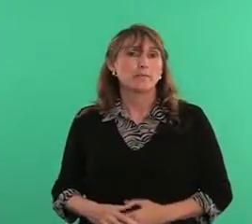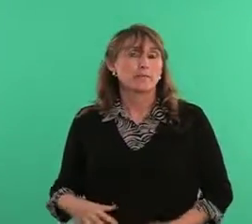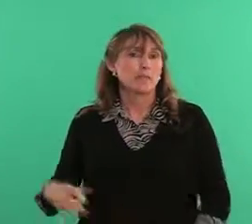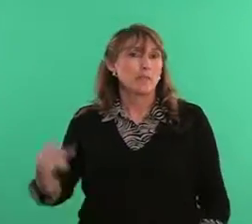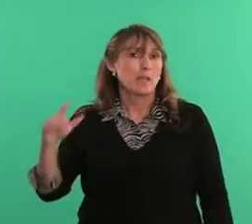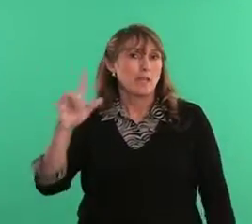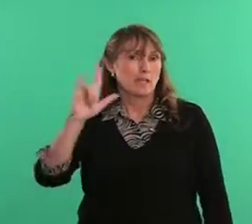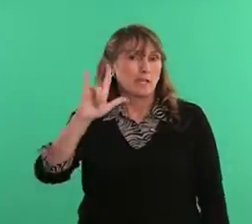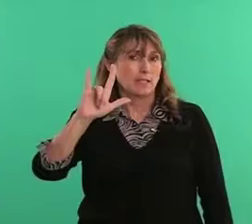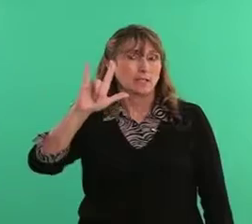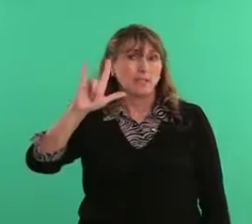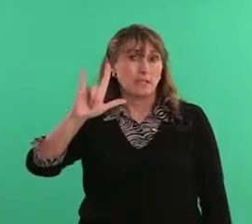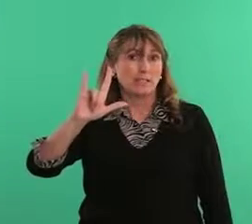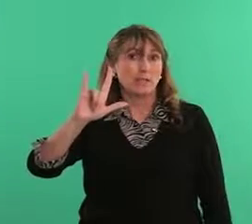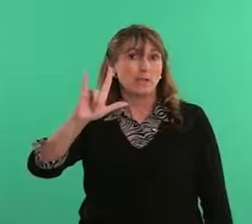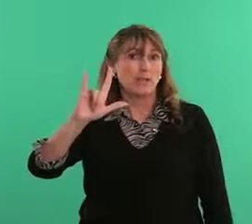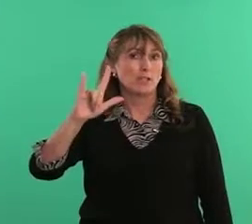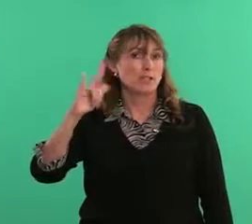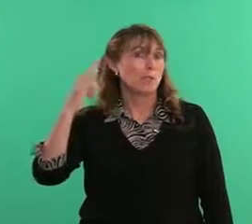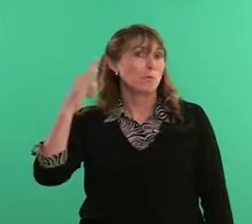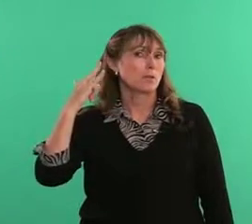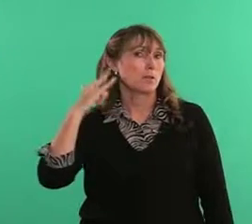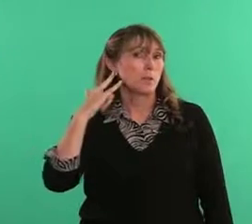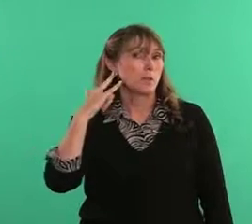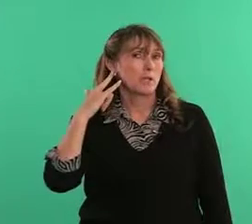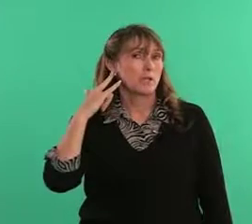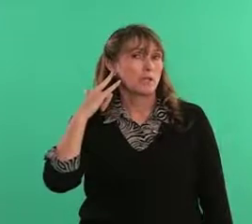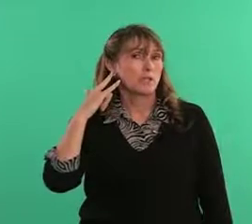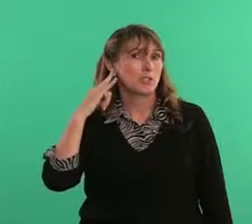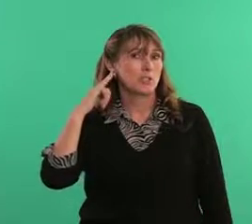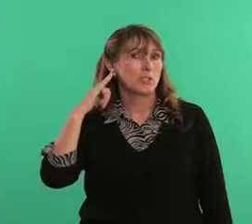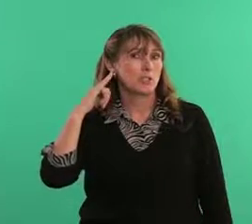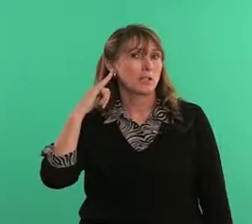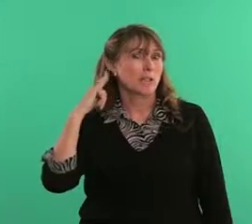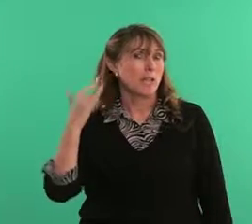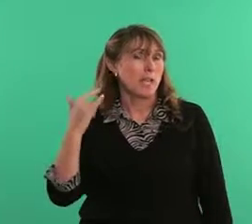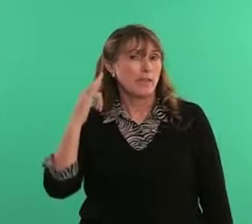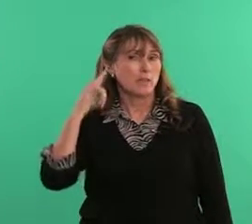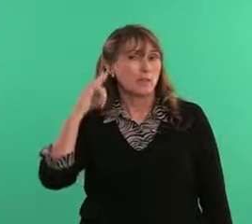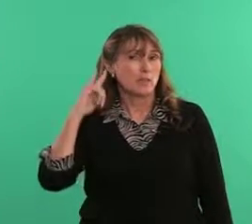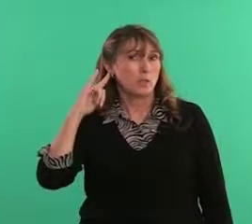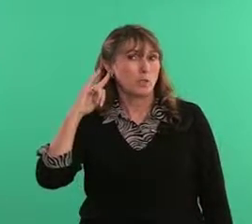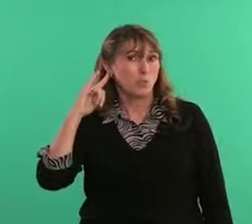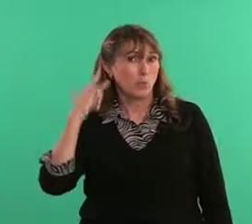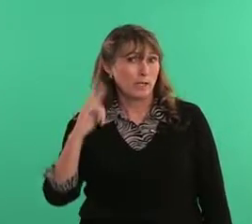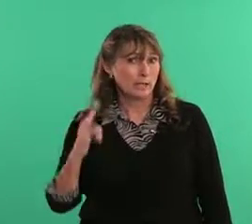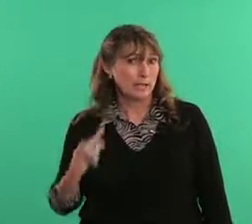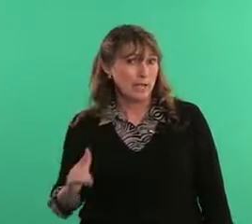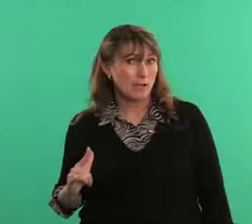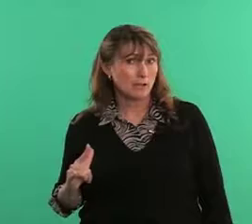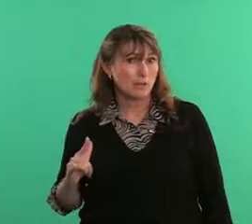take the I Love You handshape put it next to your ear and then you can wiggle it down